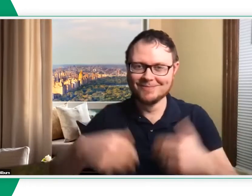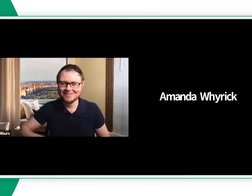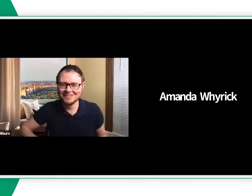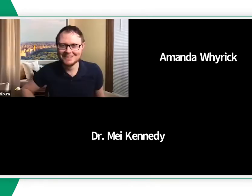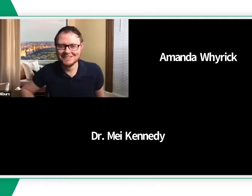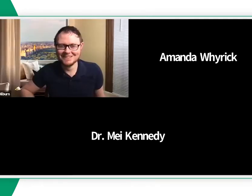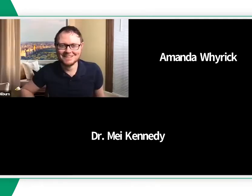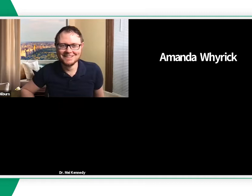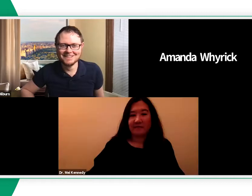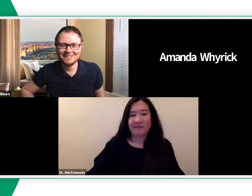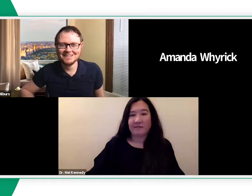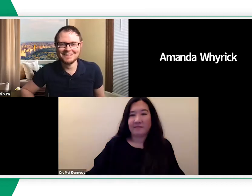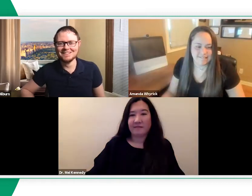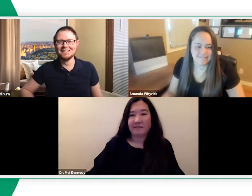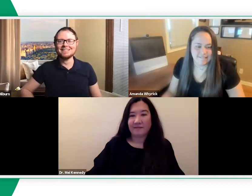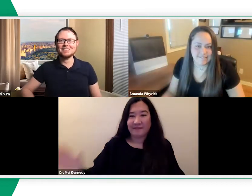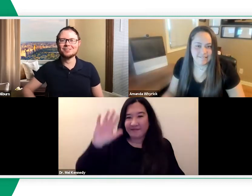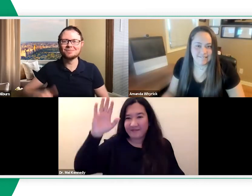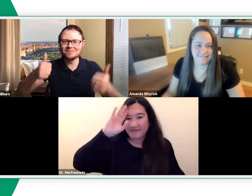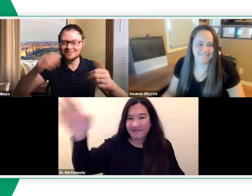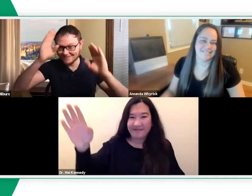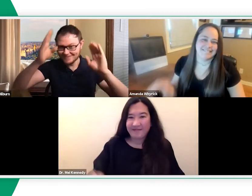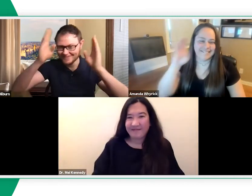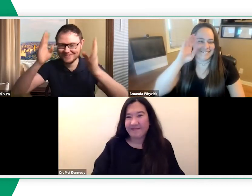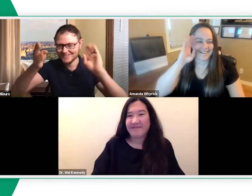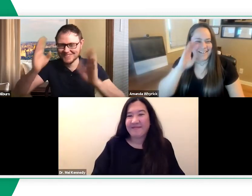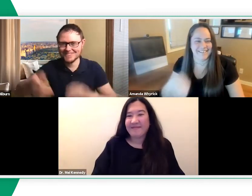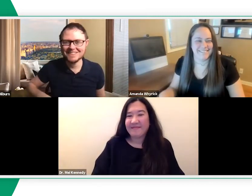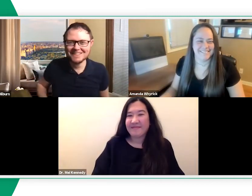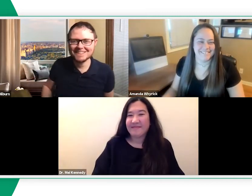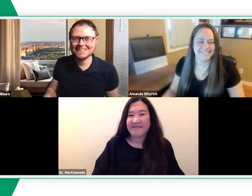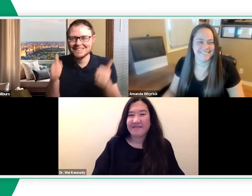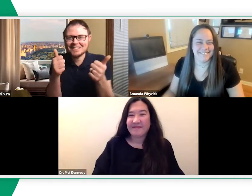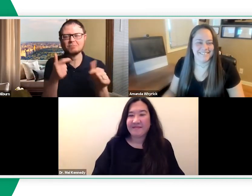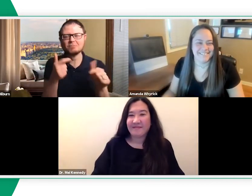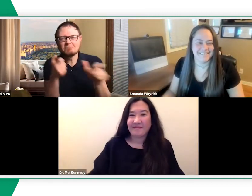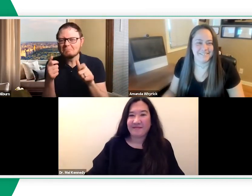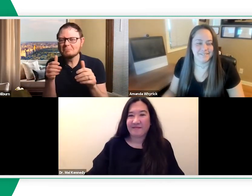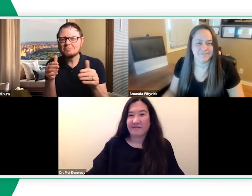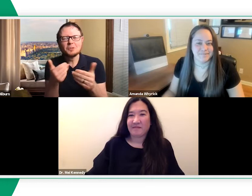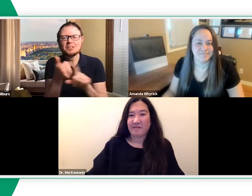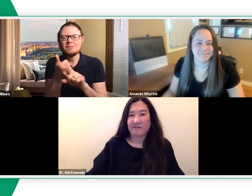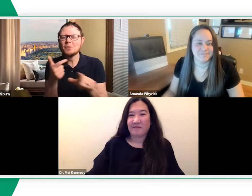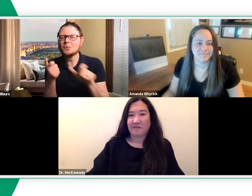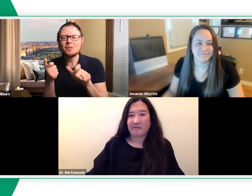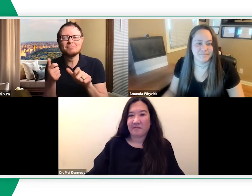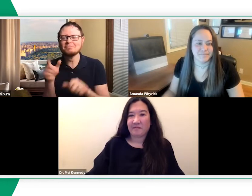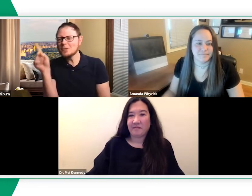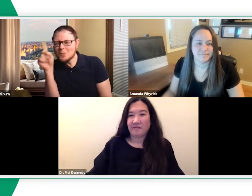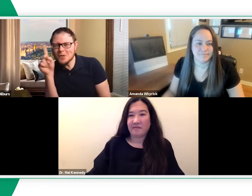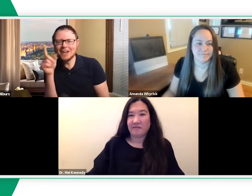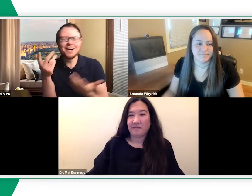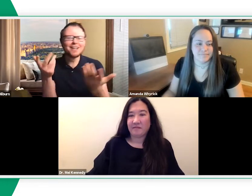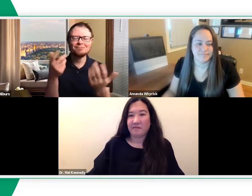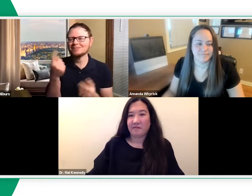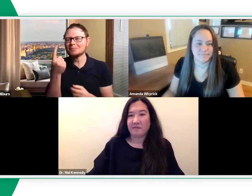Mei and Amanda, you want to pop on and say hi?